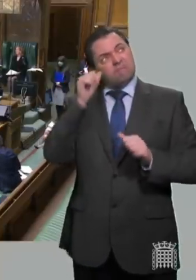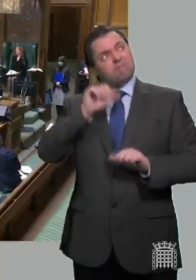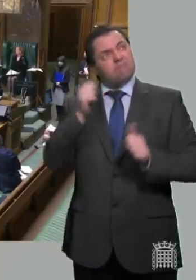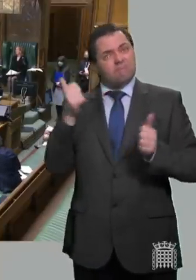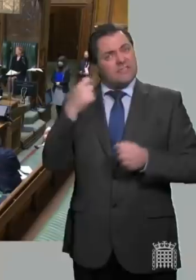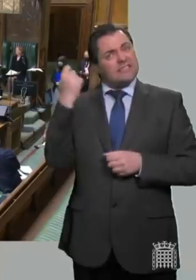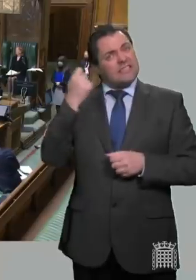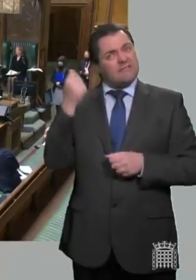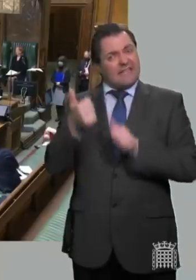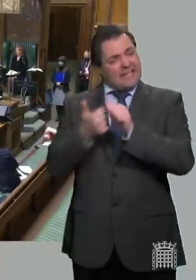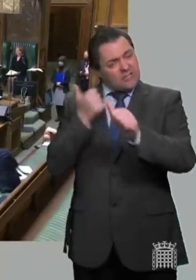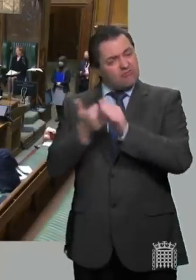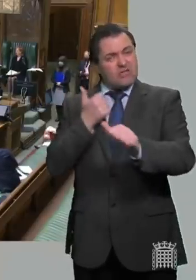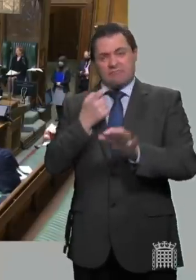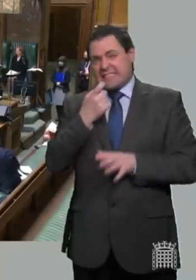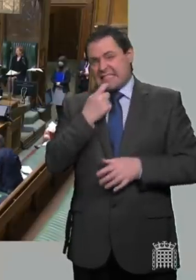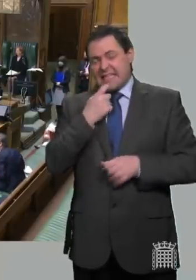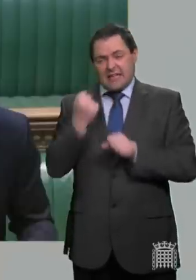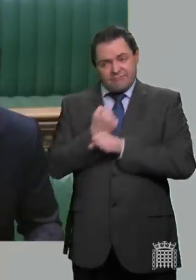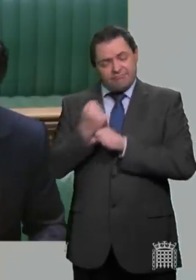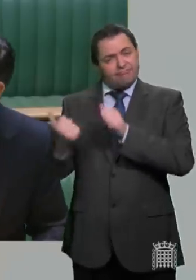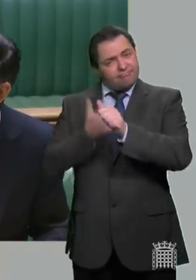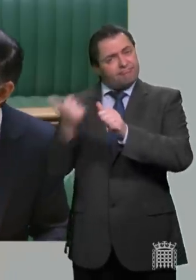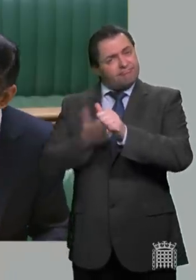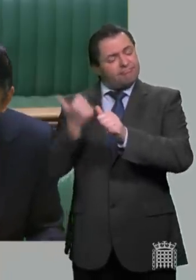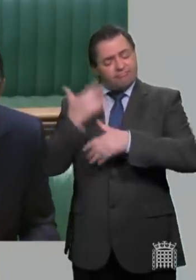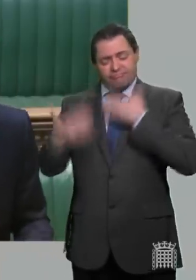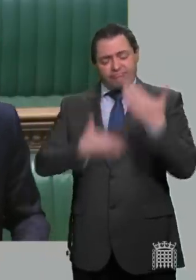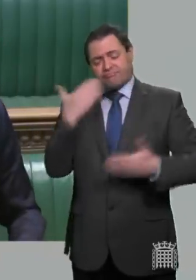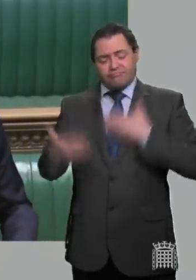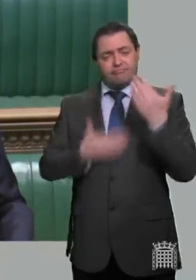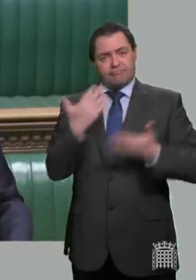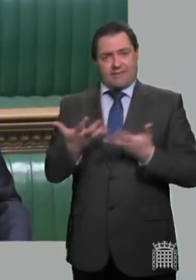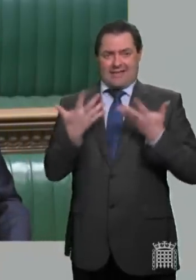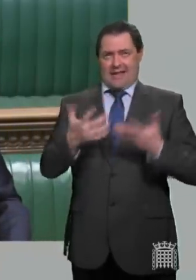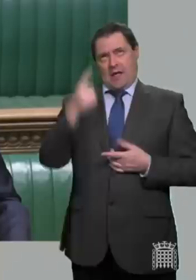in industries like steel. Now, when I look to the future of Teesside,